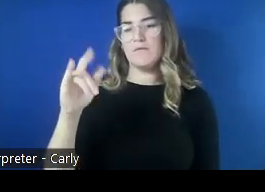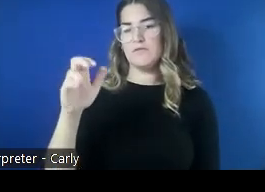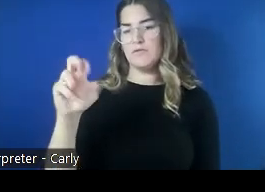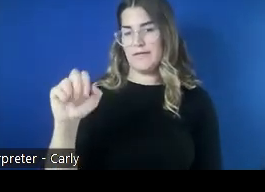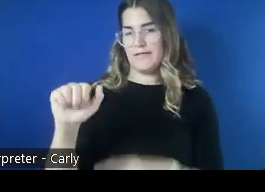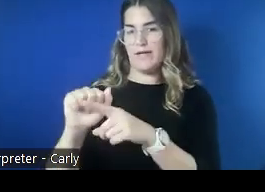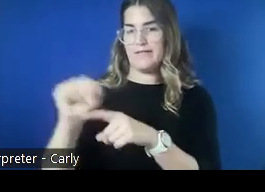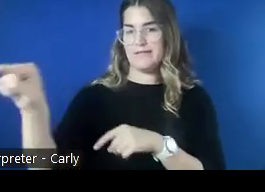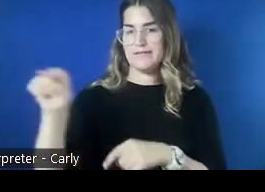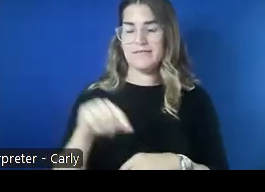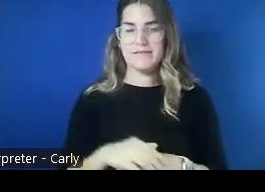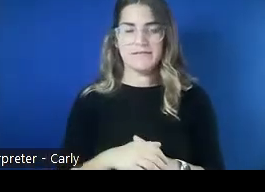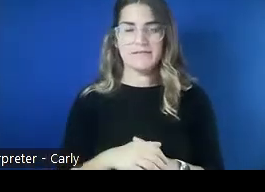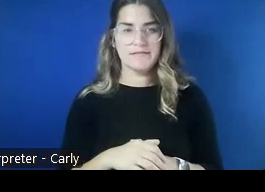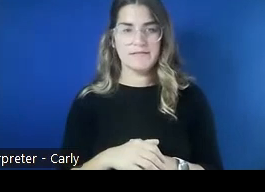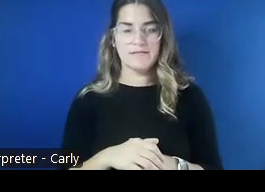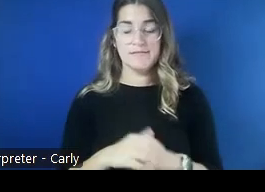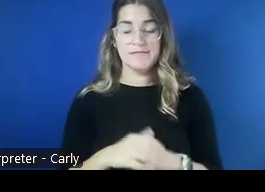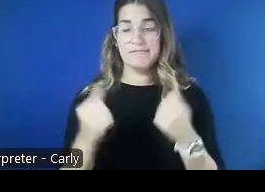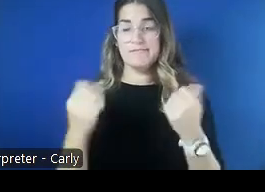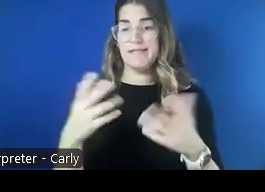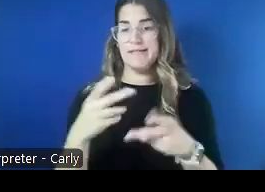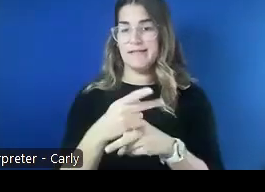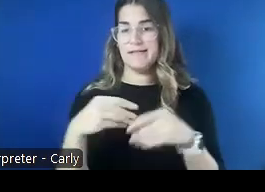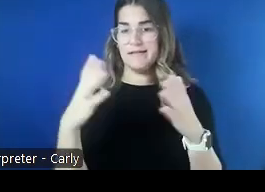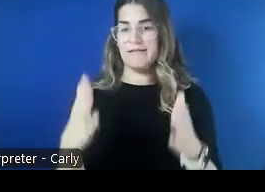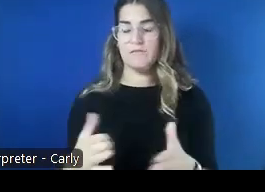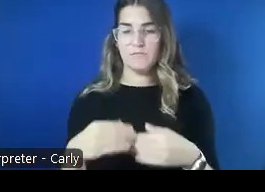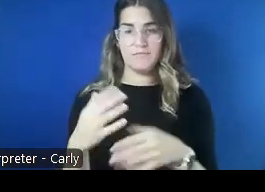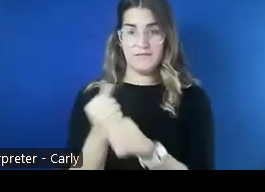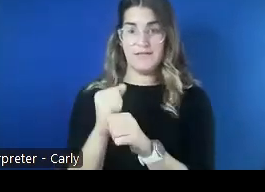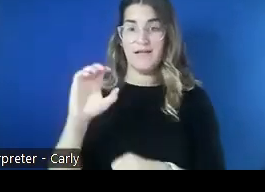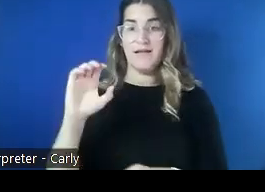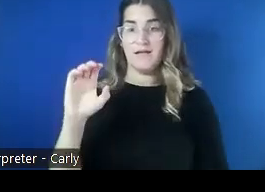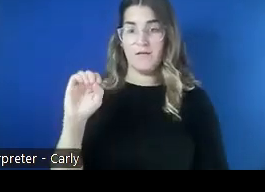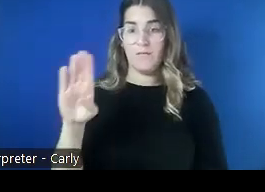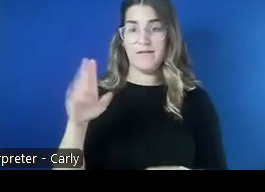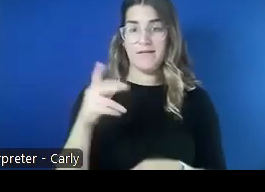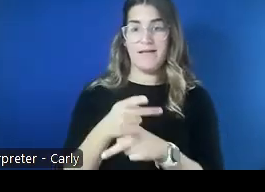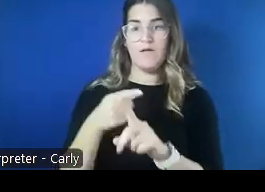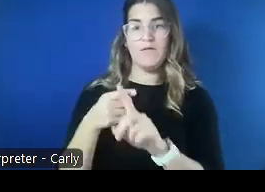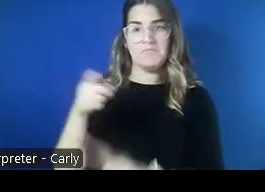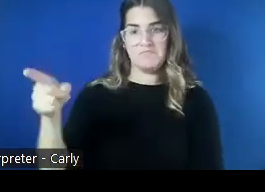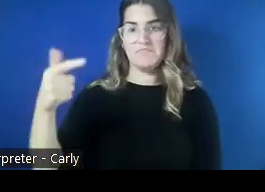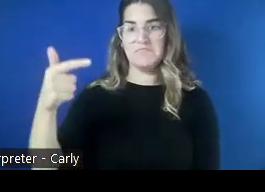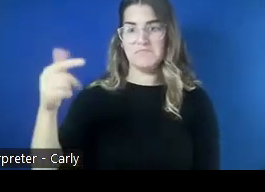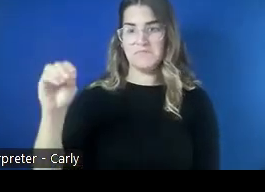lot of our um caregivers receive their OB care through GG so um I'm able to coordinate with